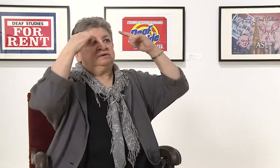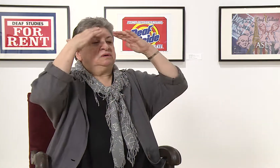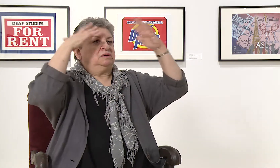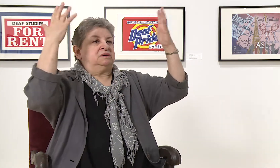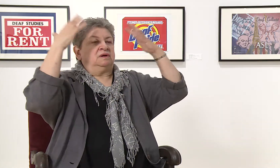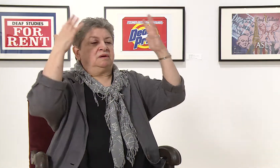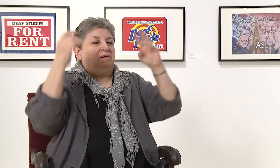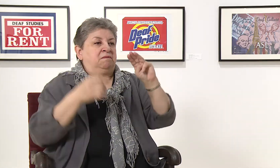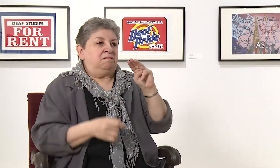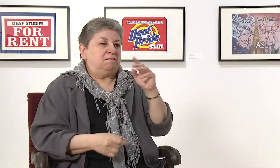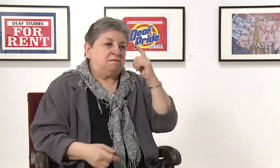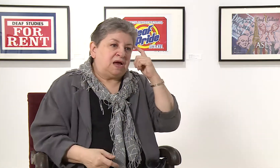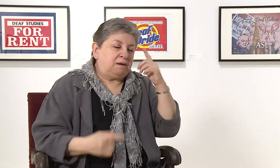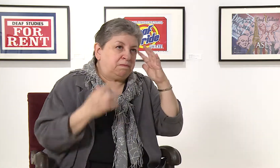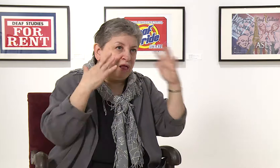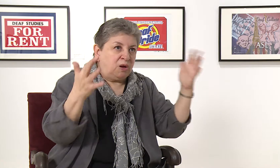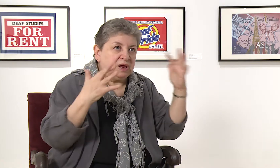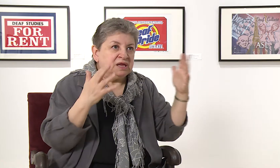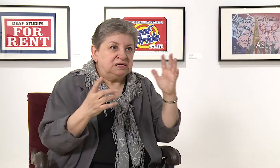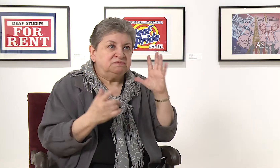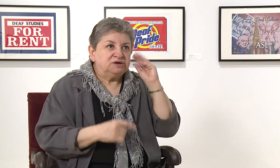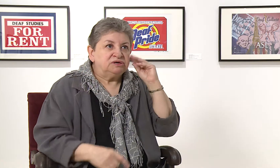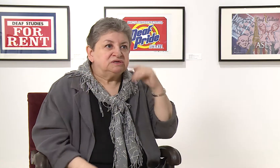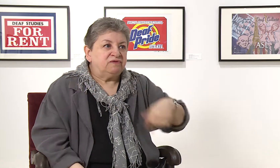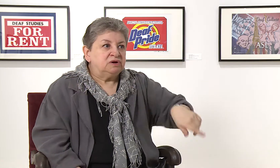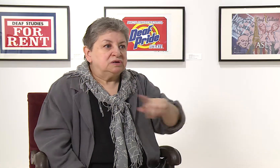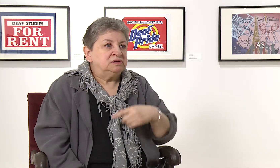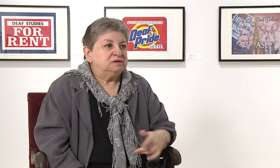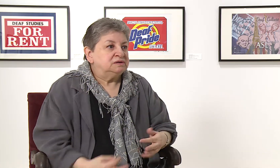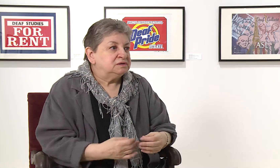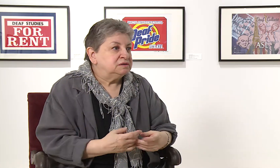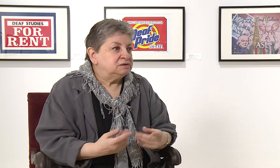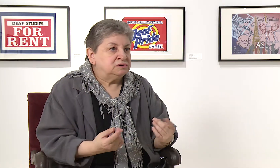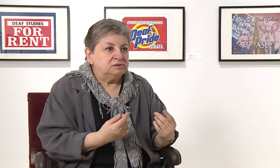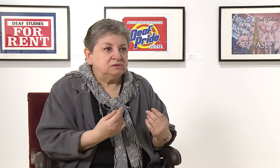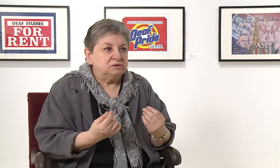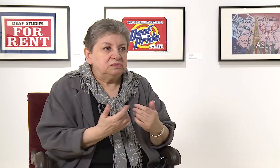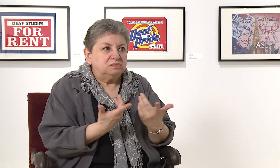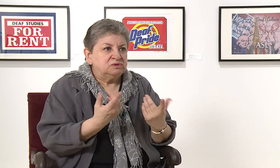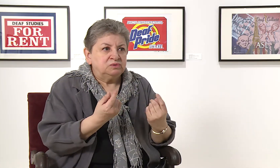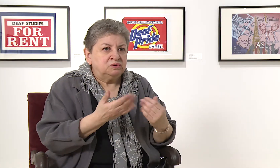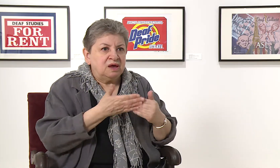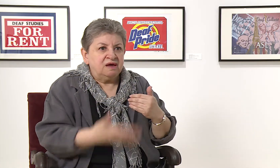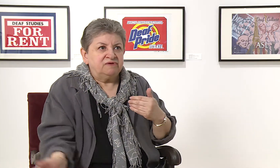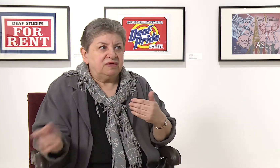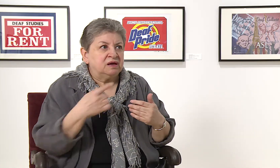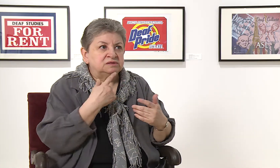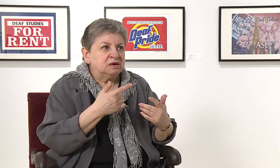for our community. Many of us didn't know this was possible before this time.